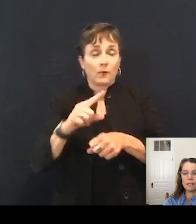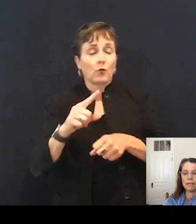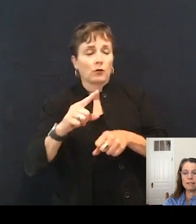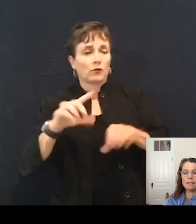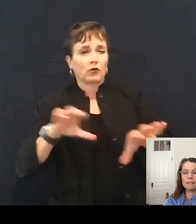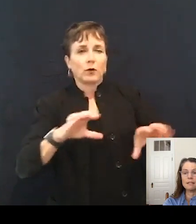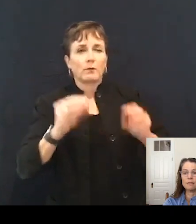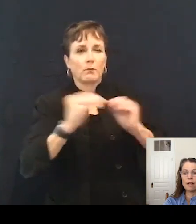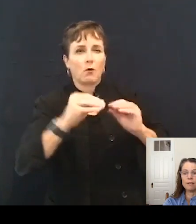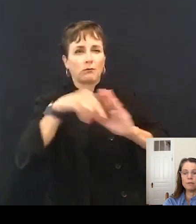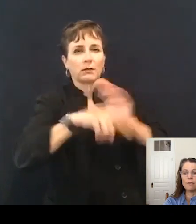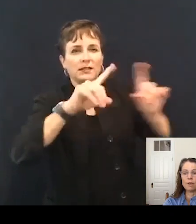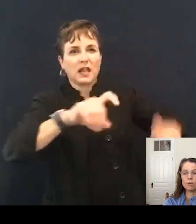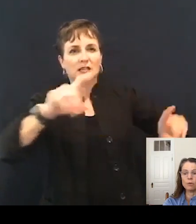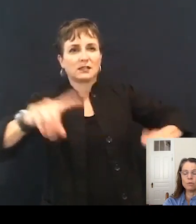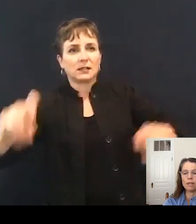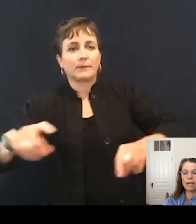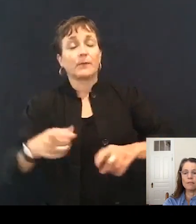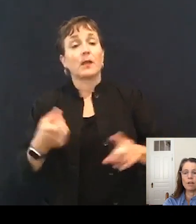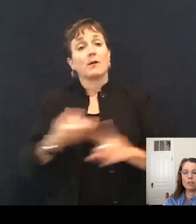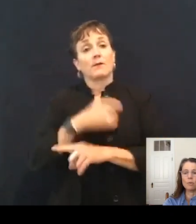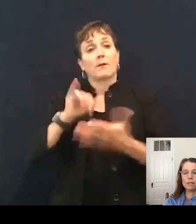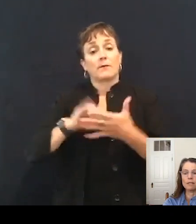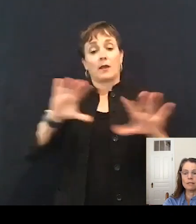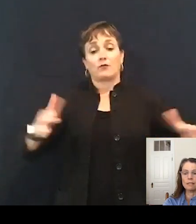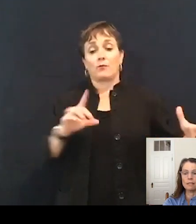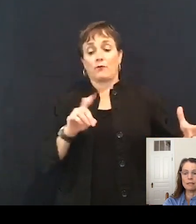65 of those have USH1C.